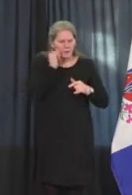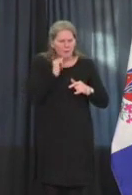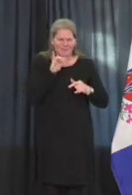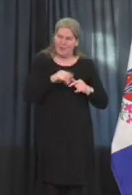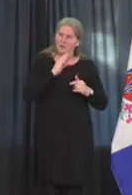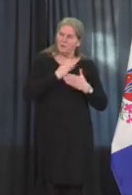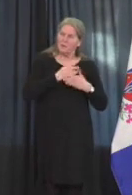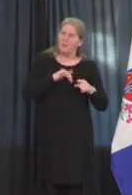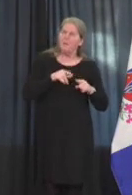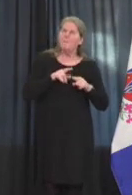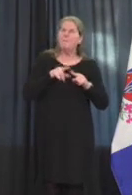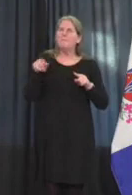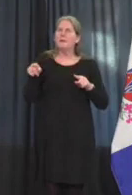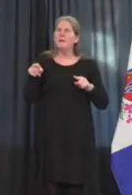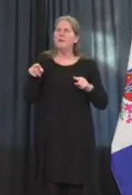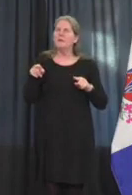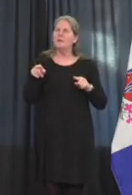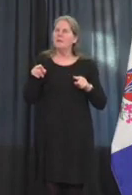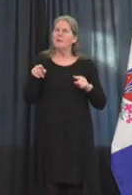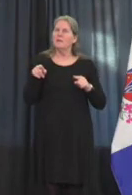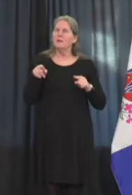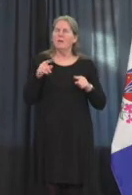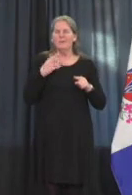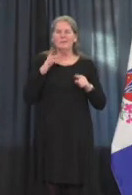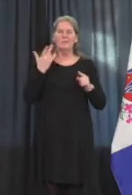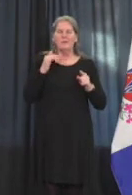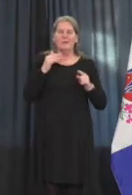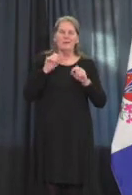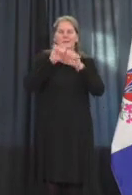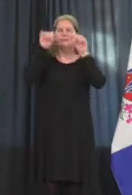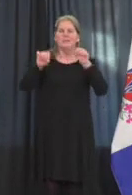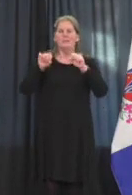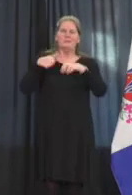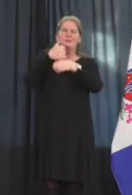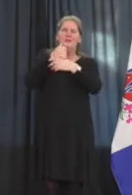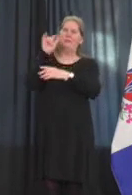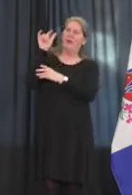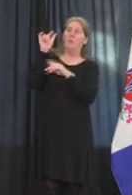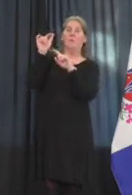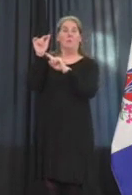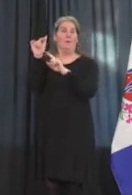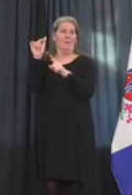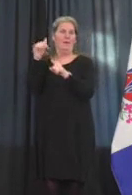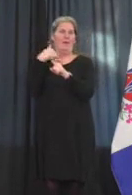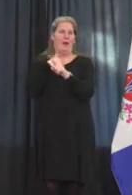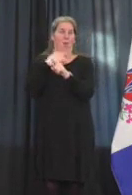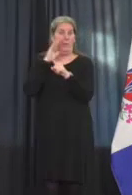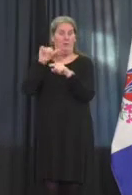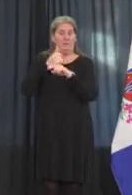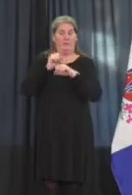YOU MENTIONED THERE WOULD BE THESE WE'LL CALL THEM STATIONS AT THE AIRPORT. ARE THERE GOING TO BE STATIONS,